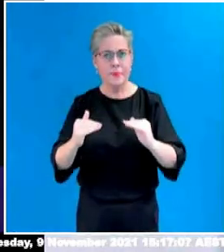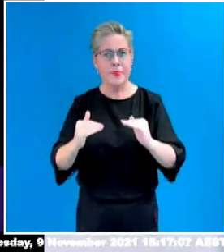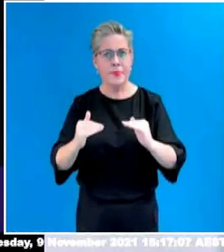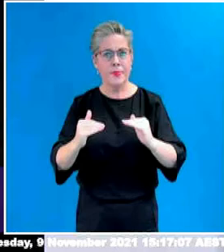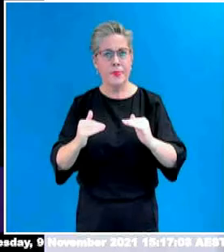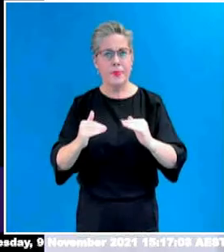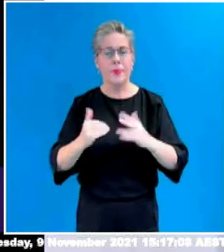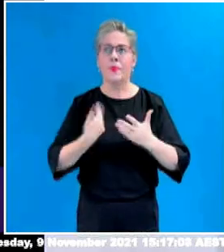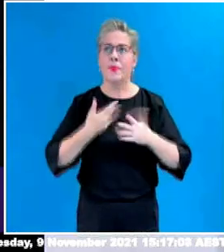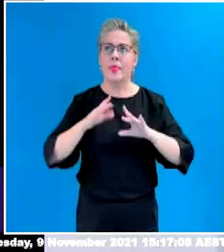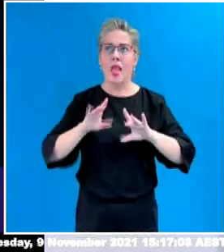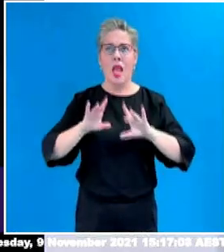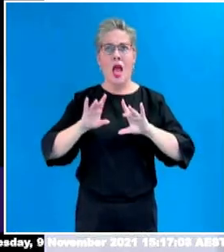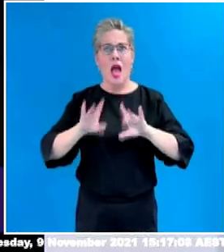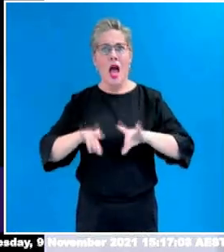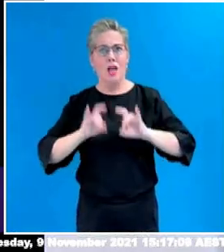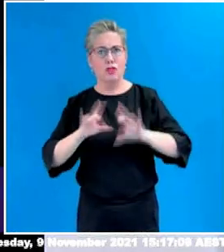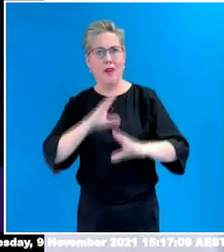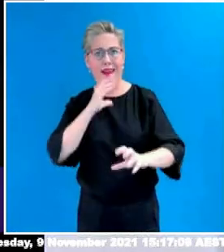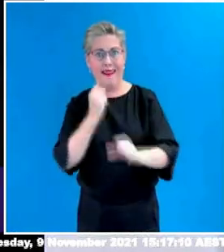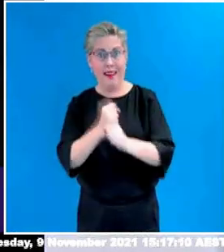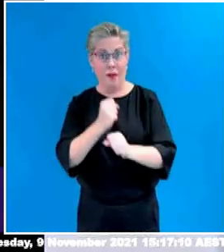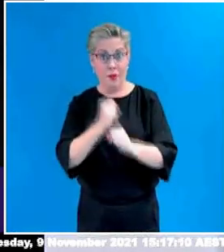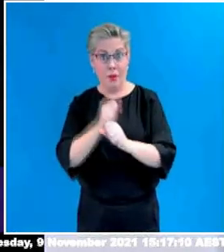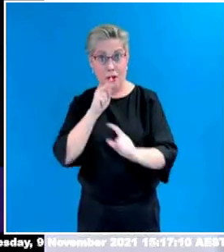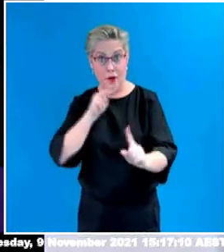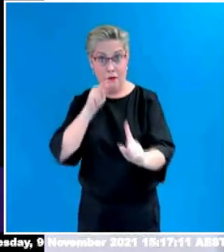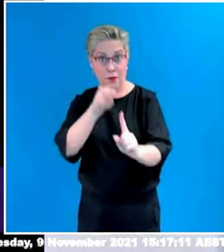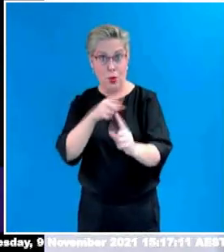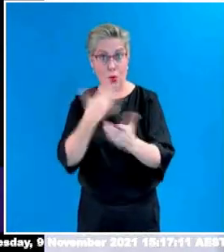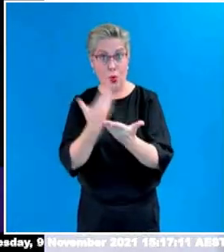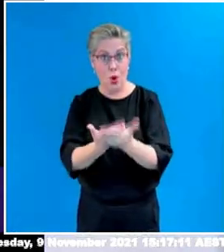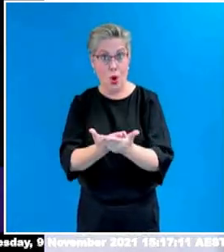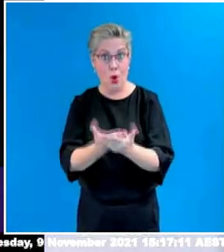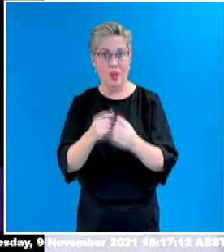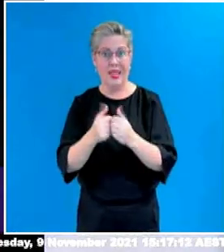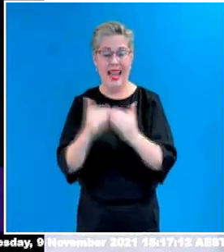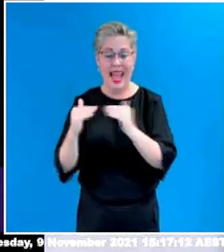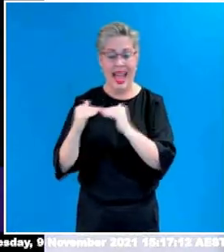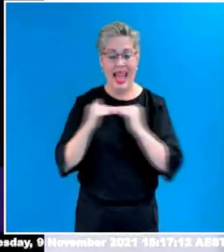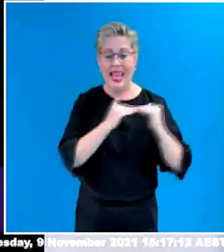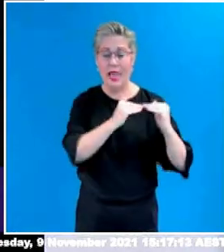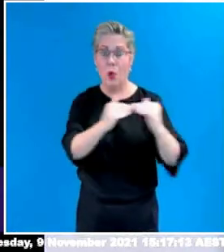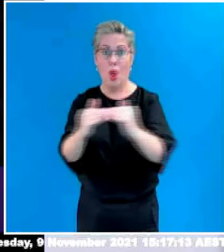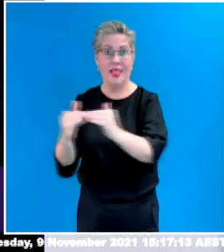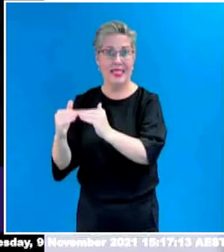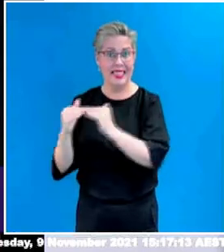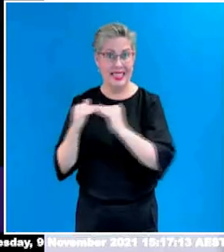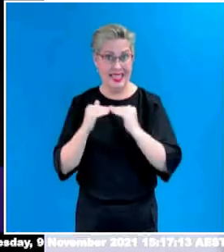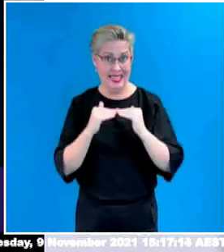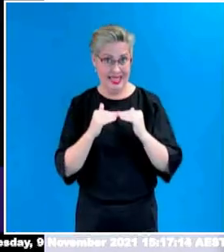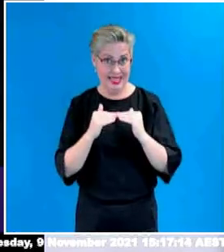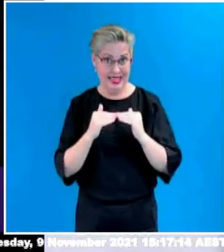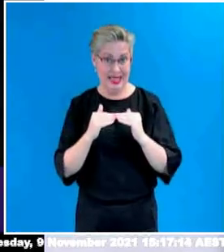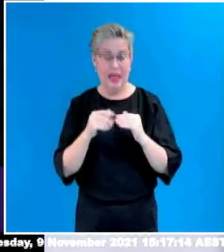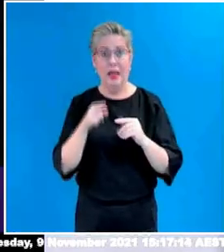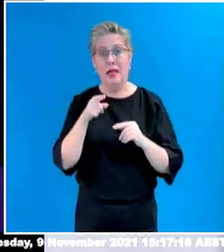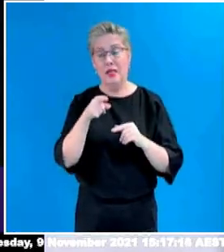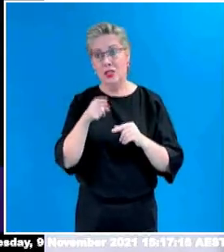You have set this out in response to our questions for the November paper,